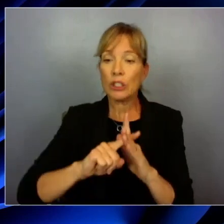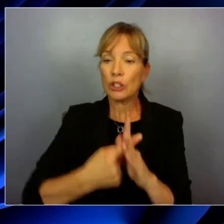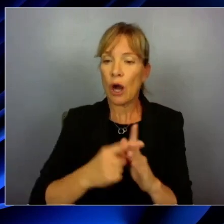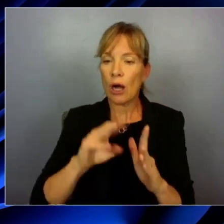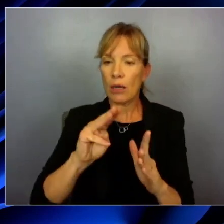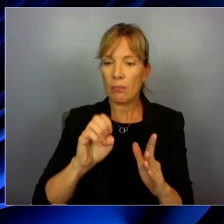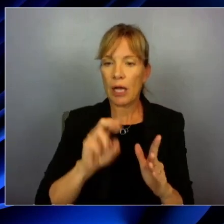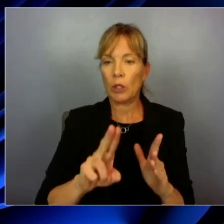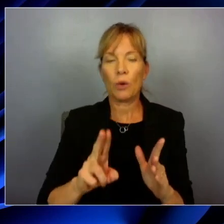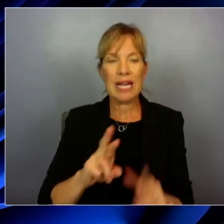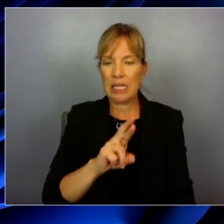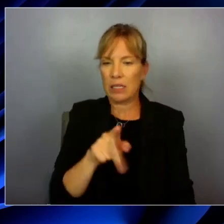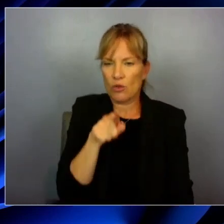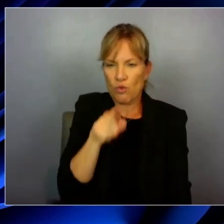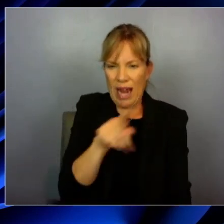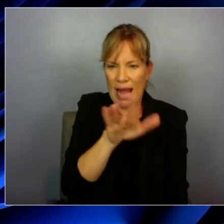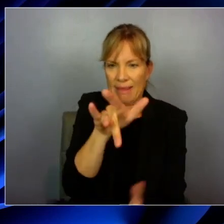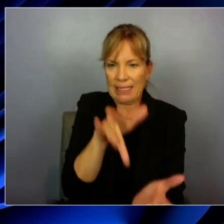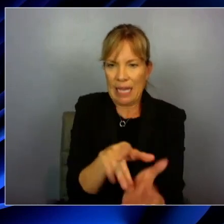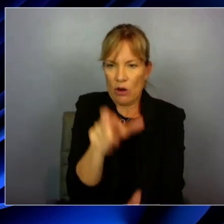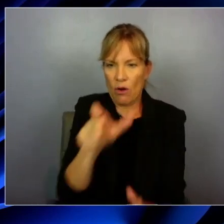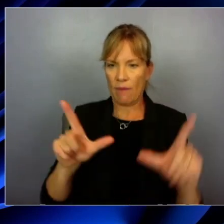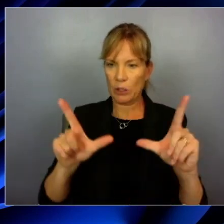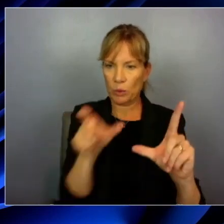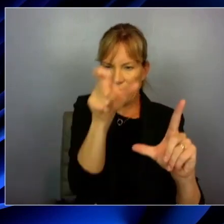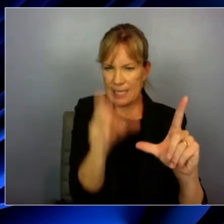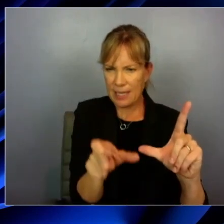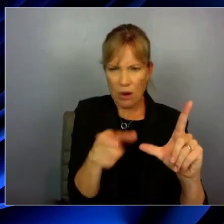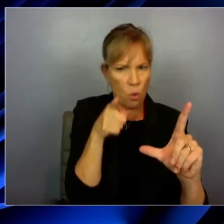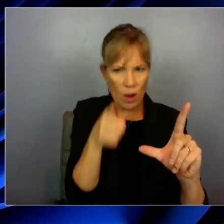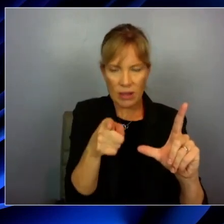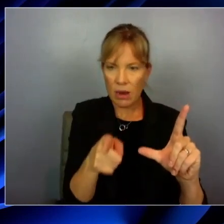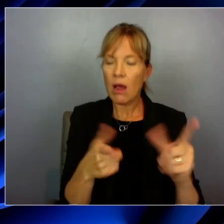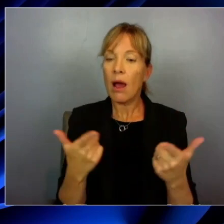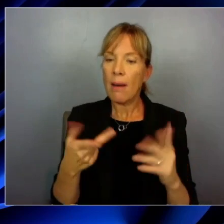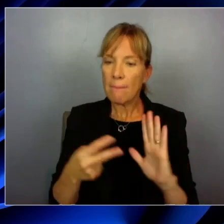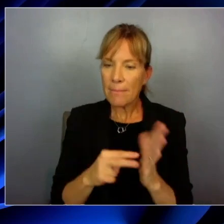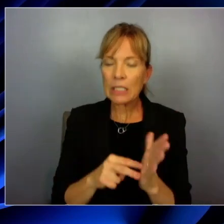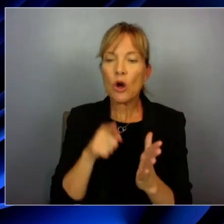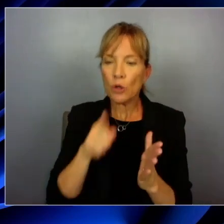at the center of the screen. Again, putting you in control of.